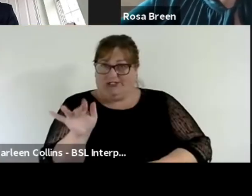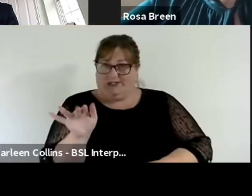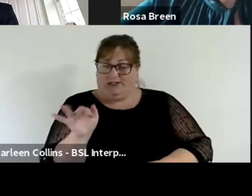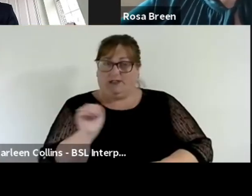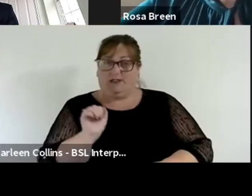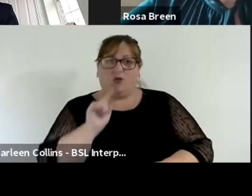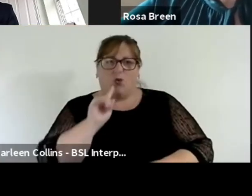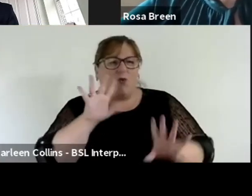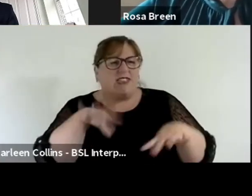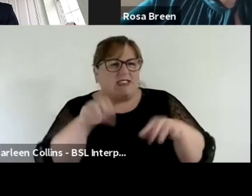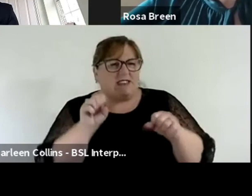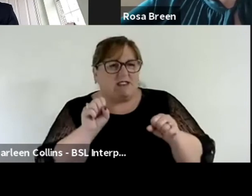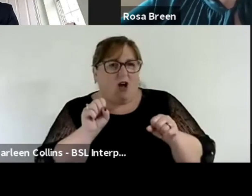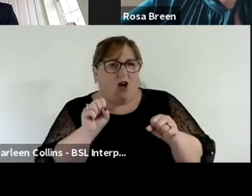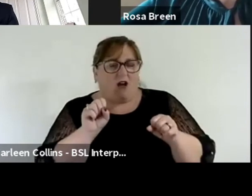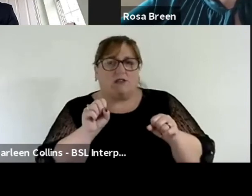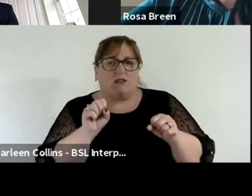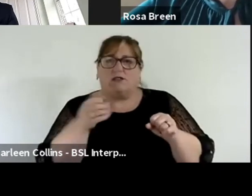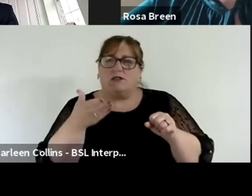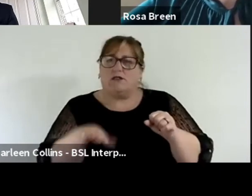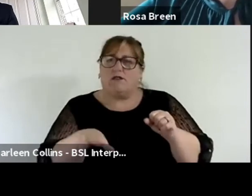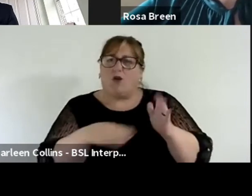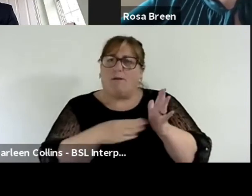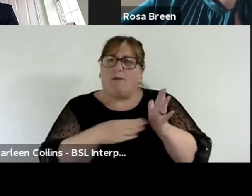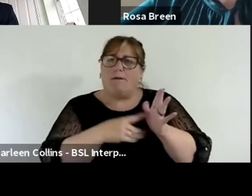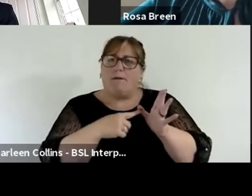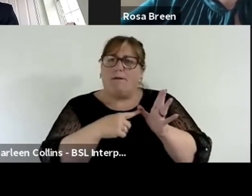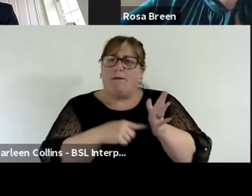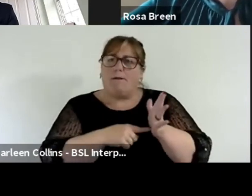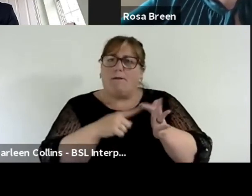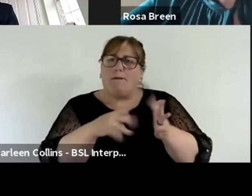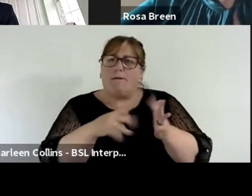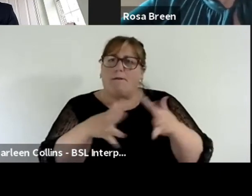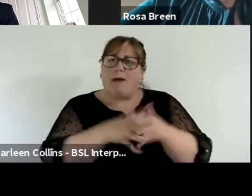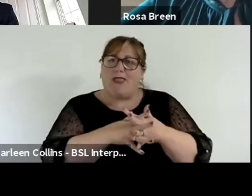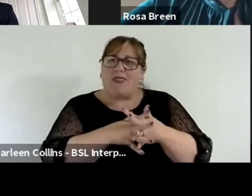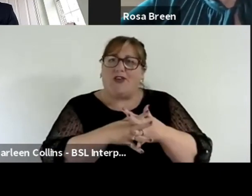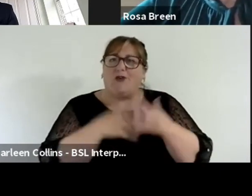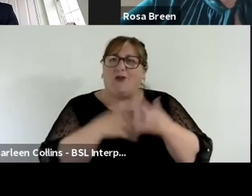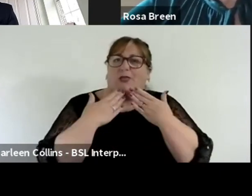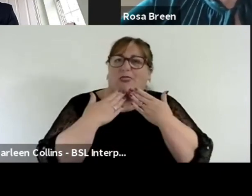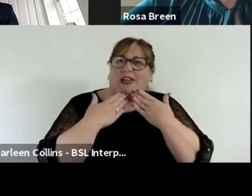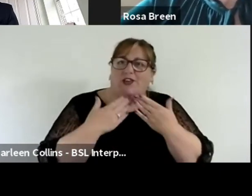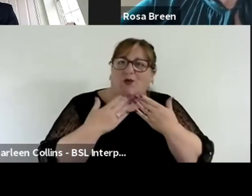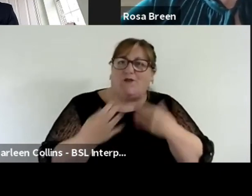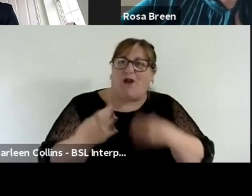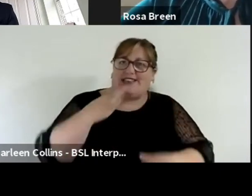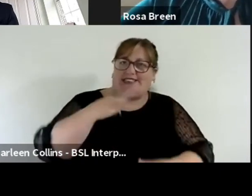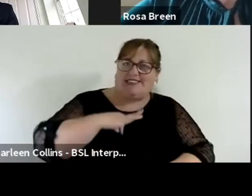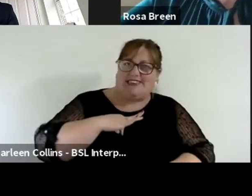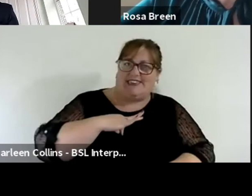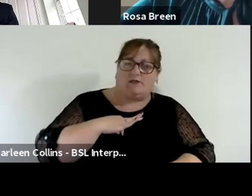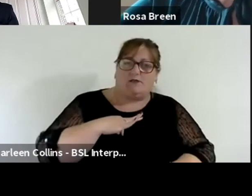There is a couple of questions here. I'm going to get started.